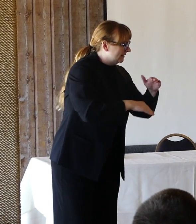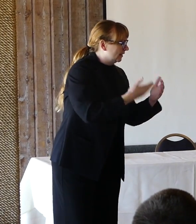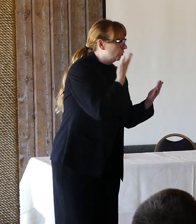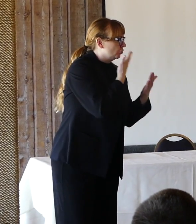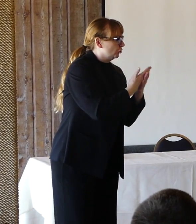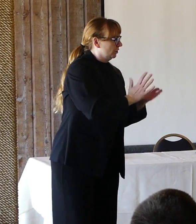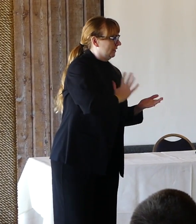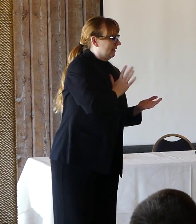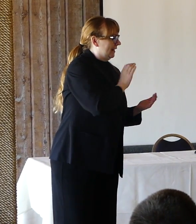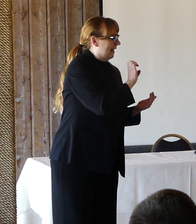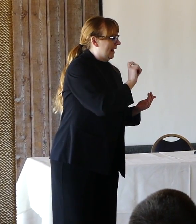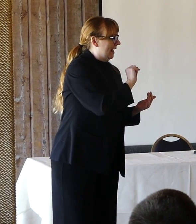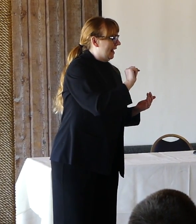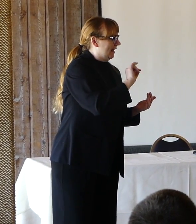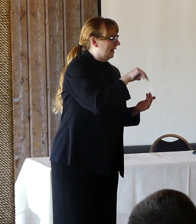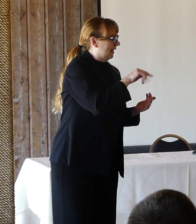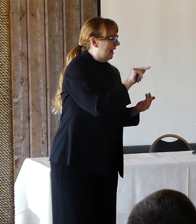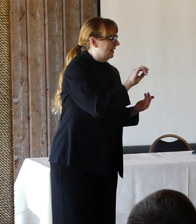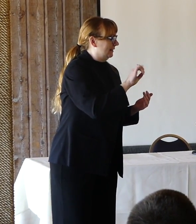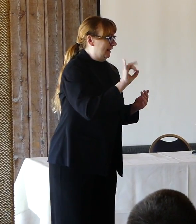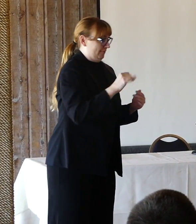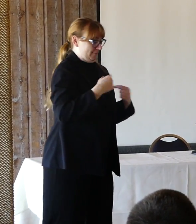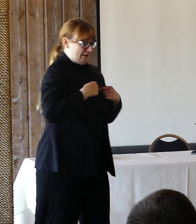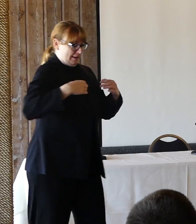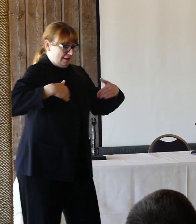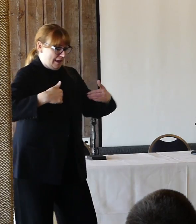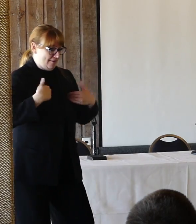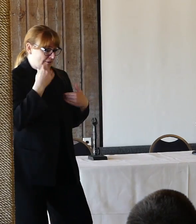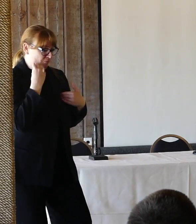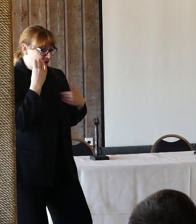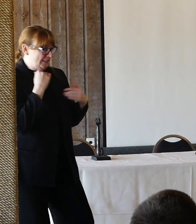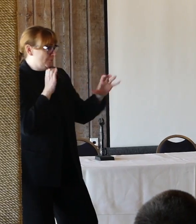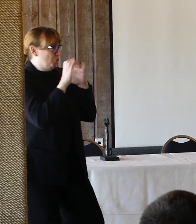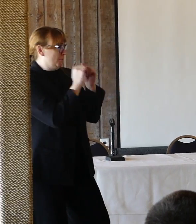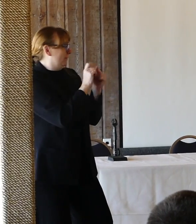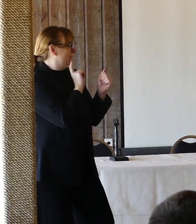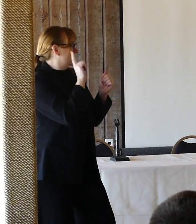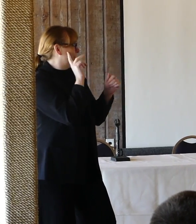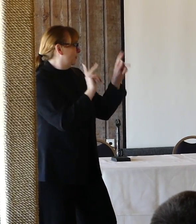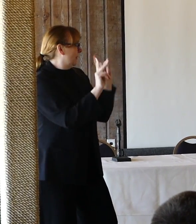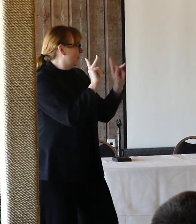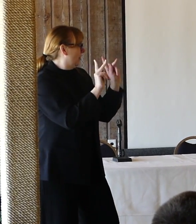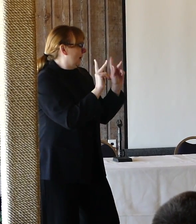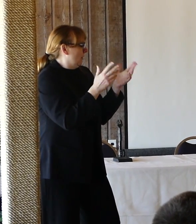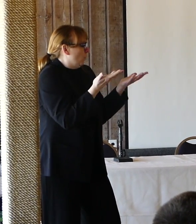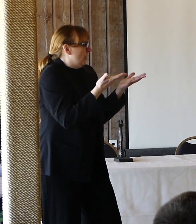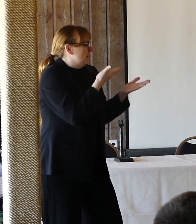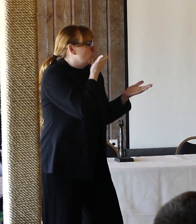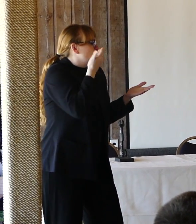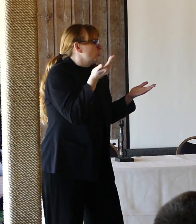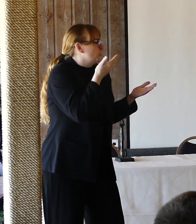Is there any basic etiquette for someone that doesn't have a lot of experience with people who are deaf?